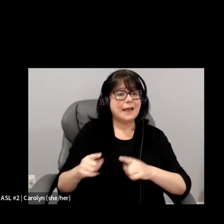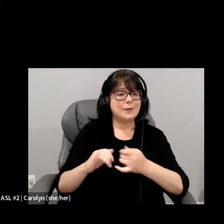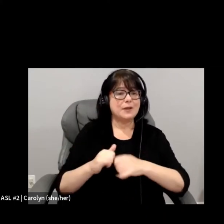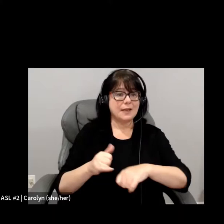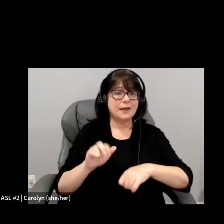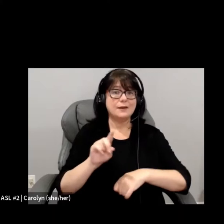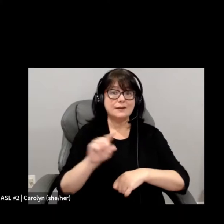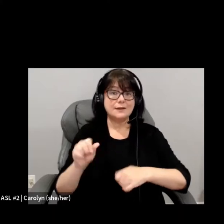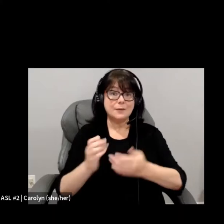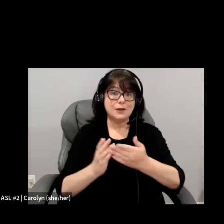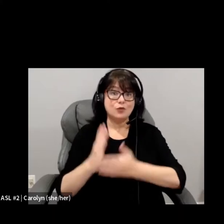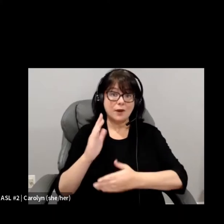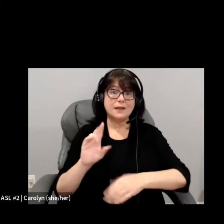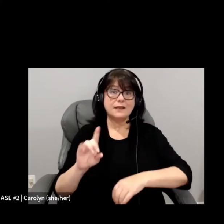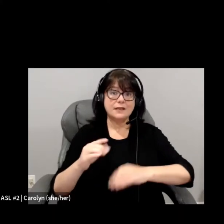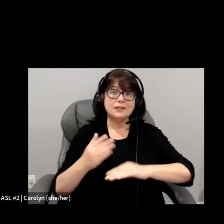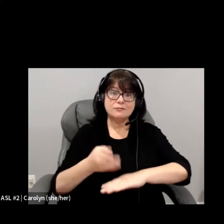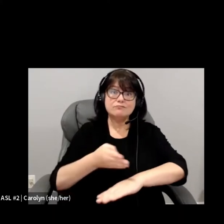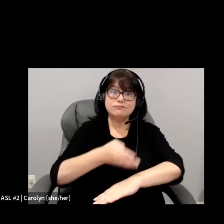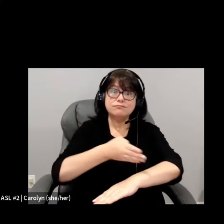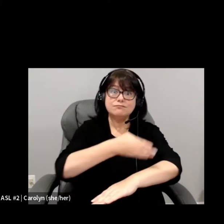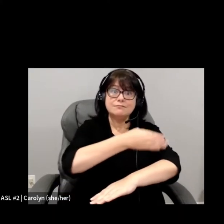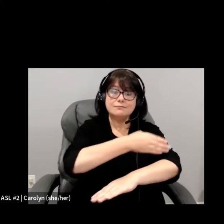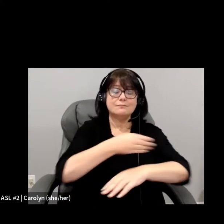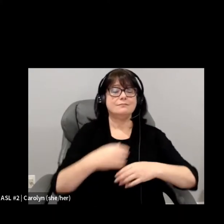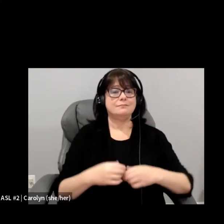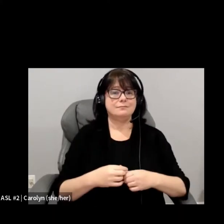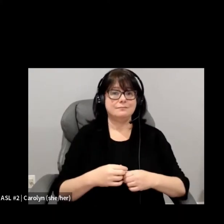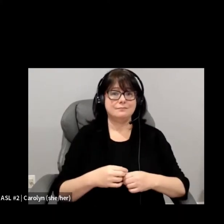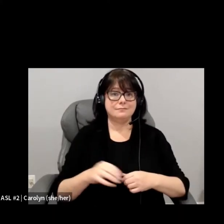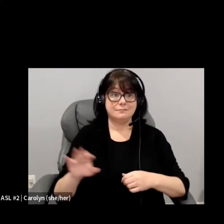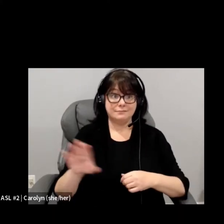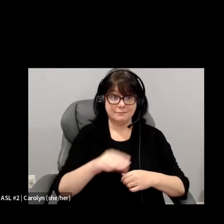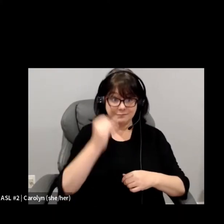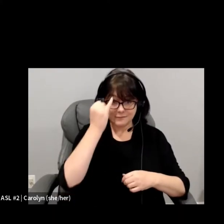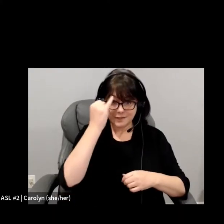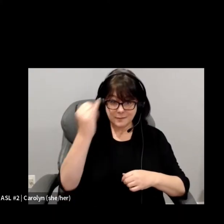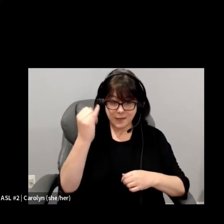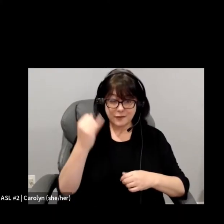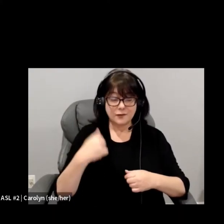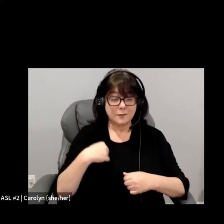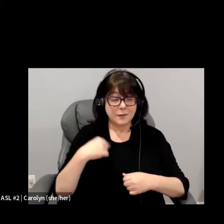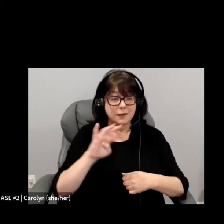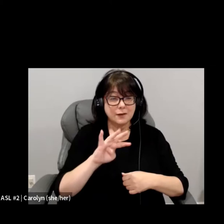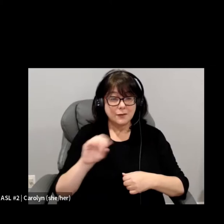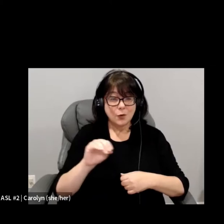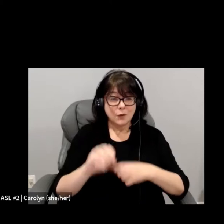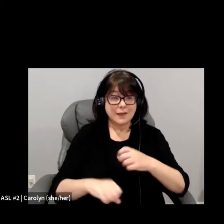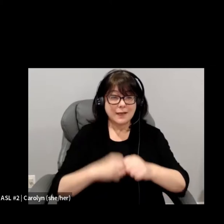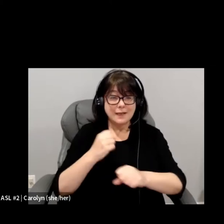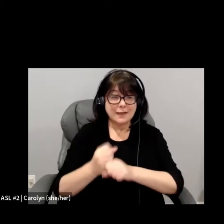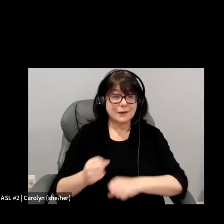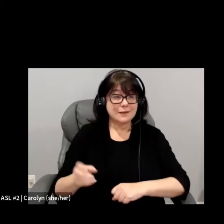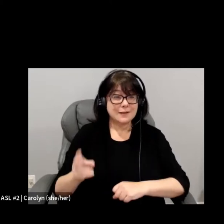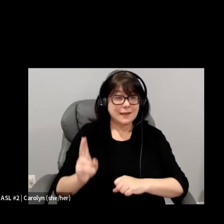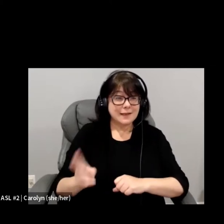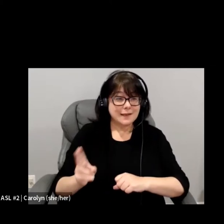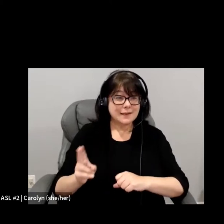YOU CAN IMAGINE IT'S A DAUNTING TASK FOR ME TO TRY TO CAPTURE 40 YEARS OF INCREDIBLE DISABILITY